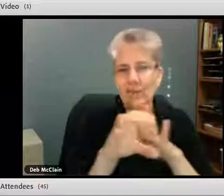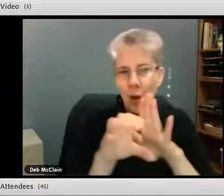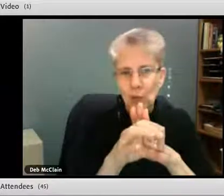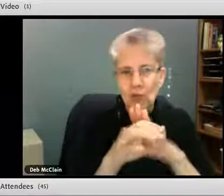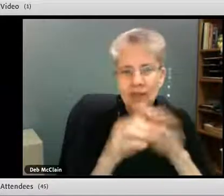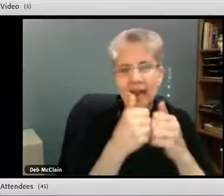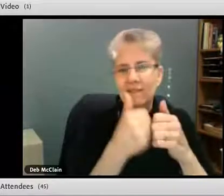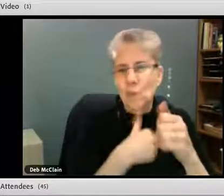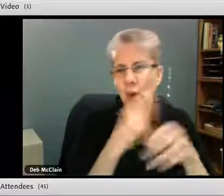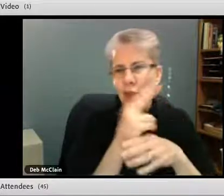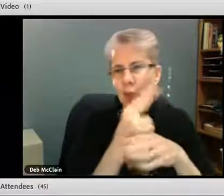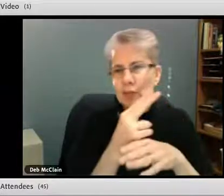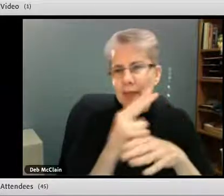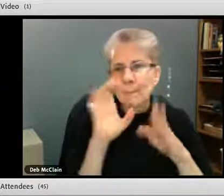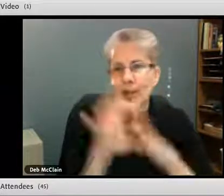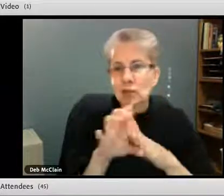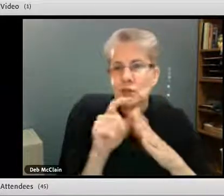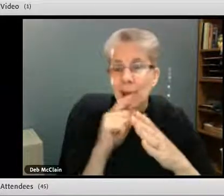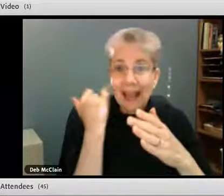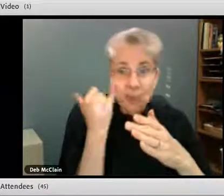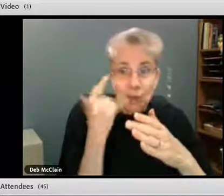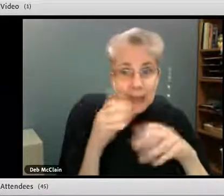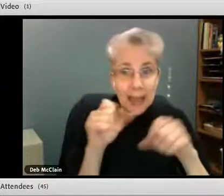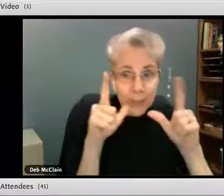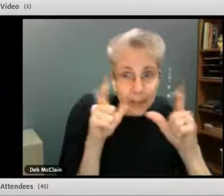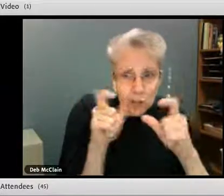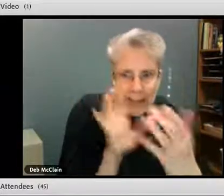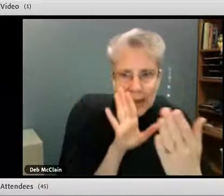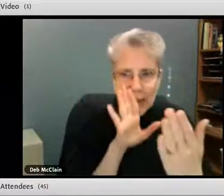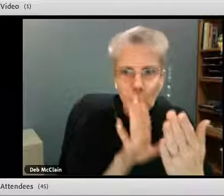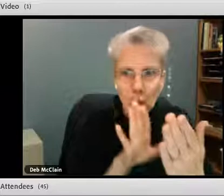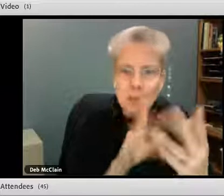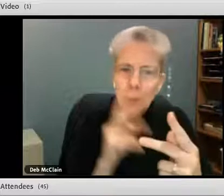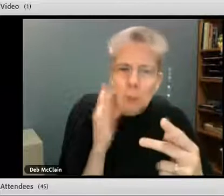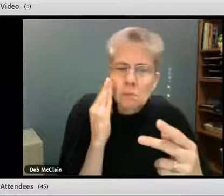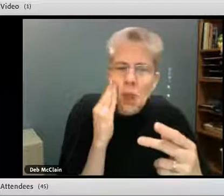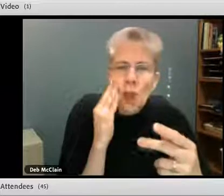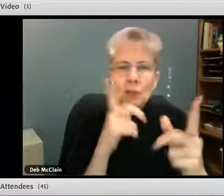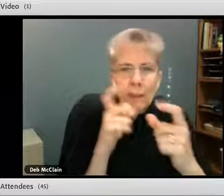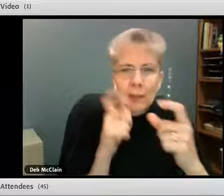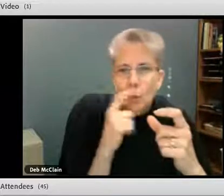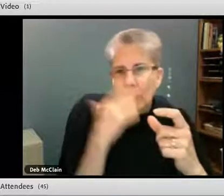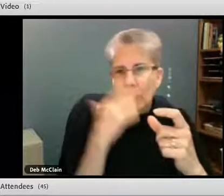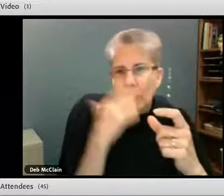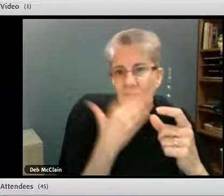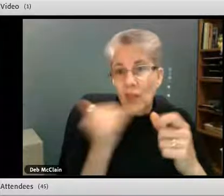It's okay. People understand you're taking a picture. You don't want to be in front the whole time, but get close.